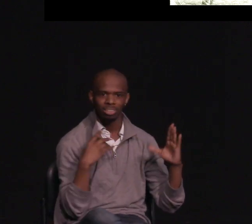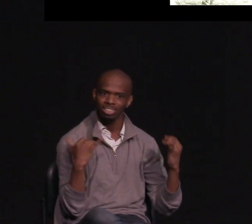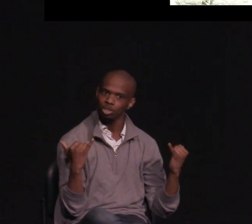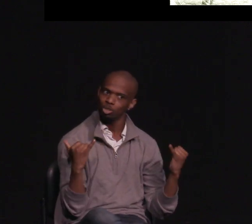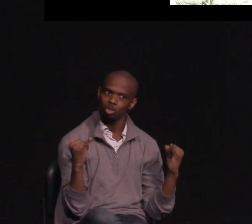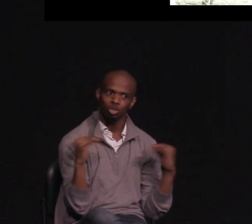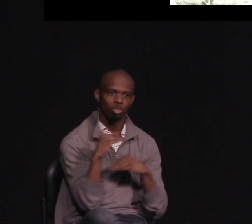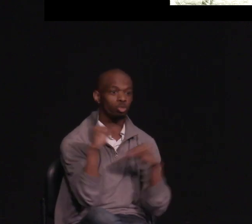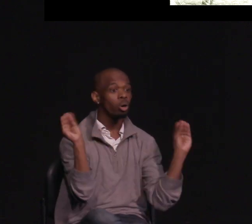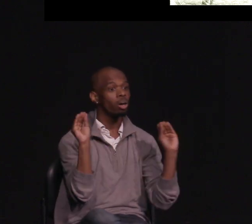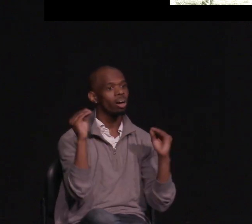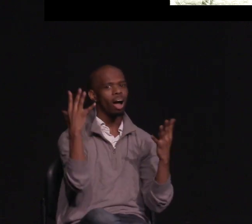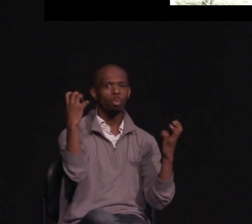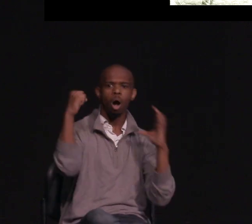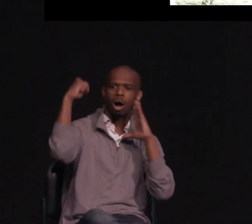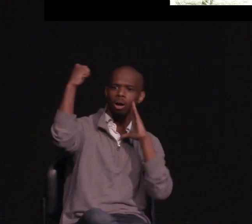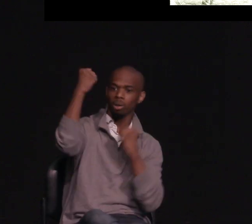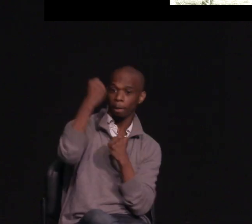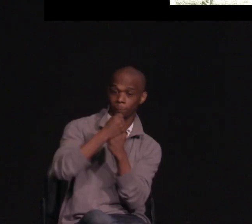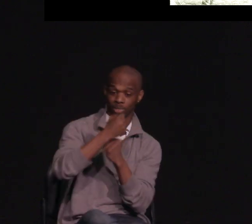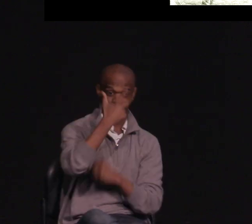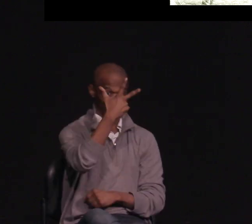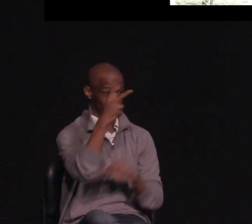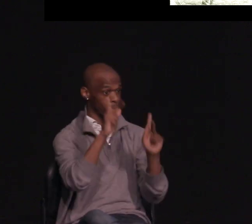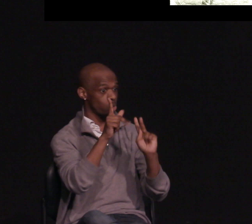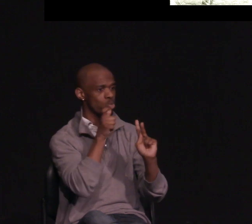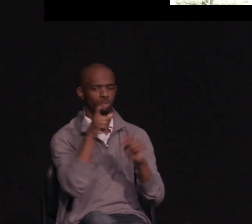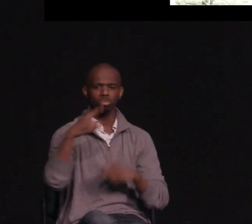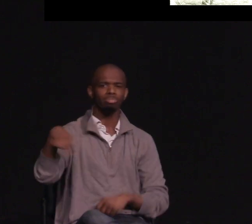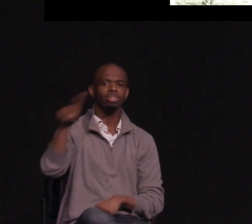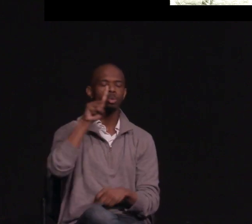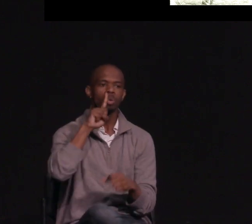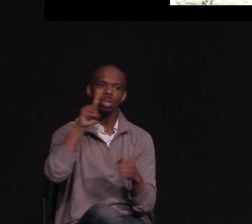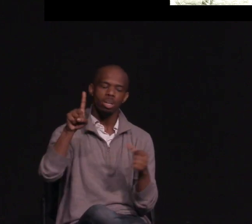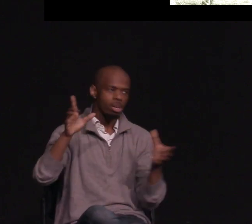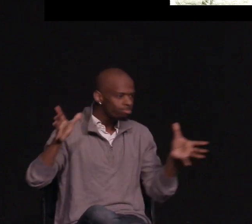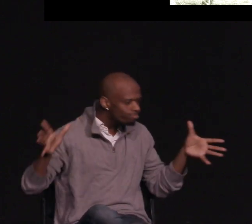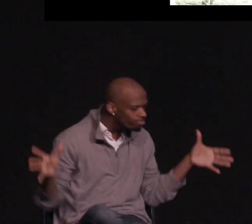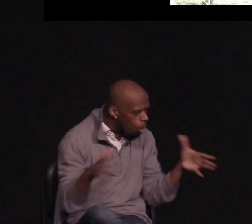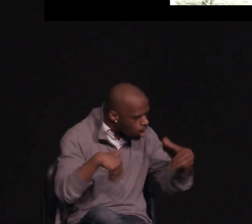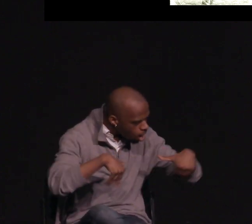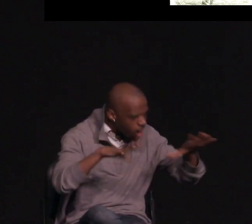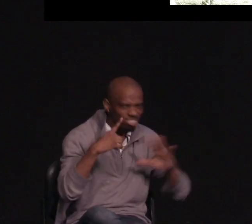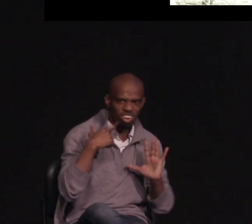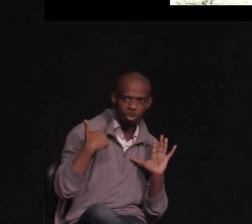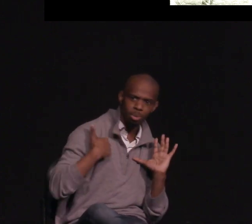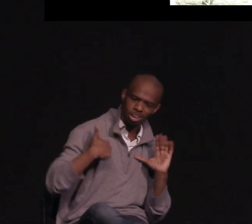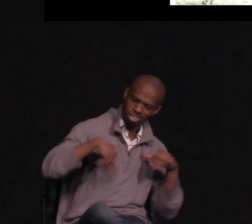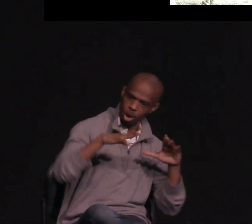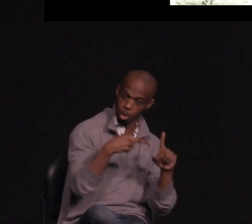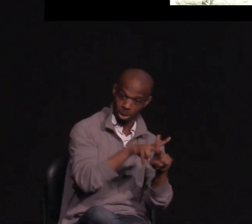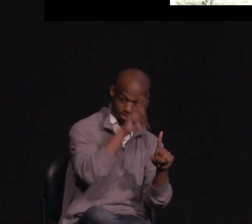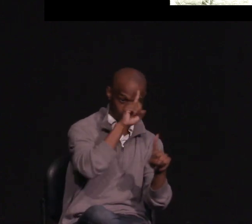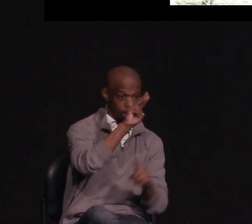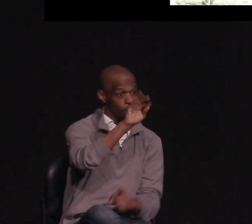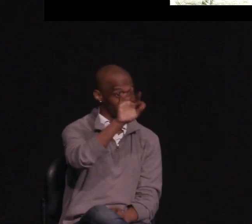me the courage to move into this new phase of my creative life and apply for the MFA program, once I stopped playing small and